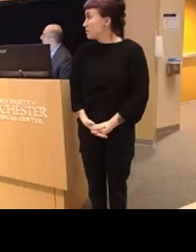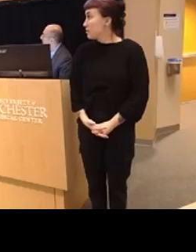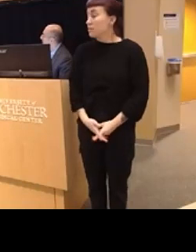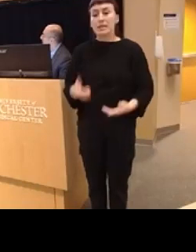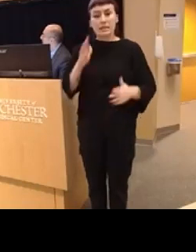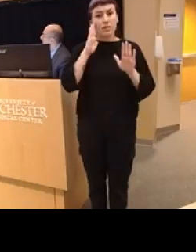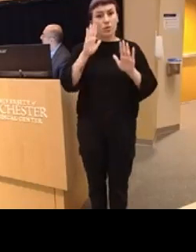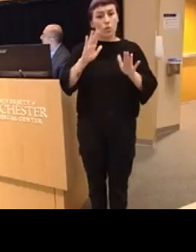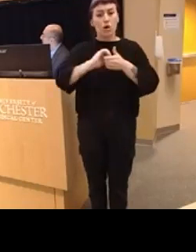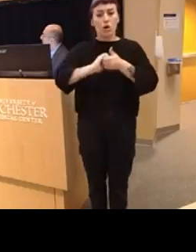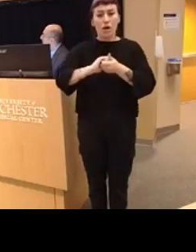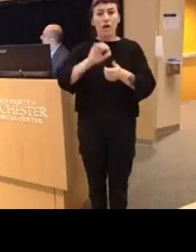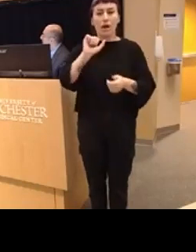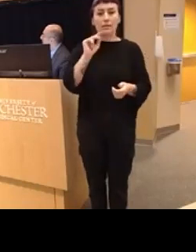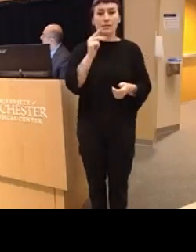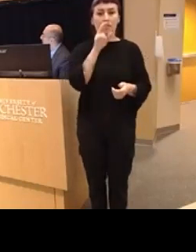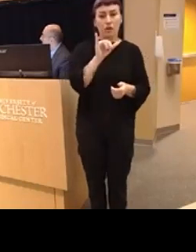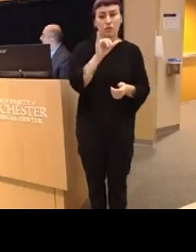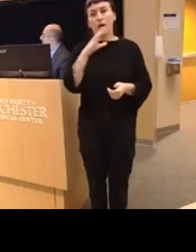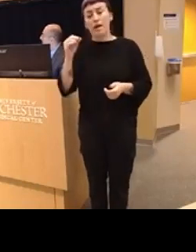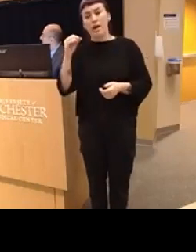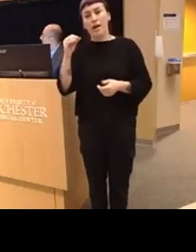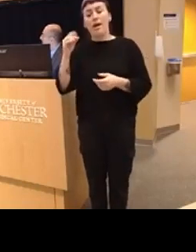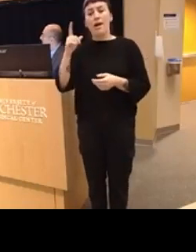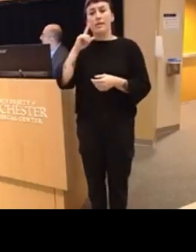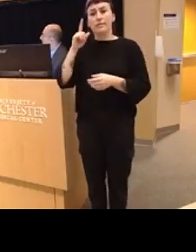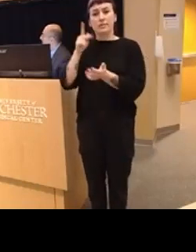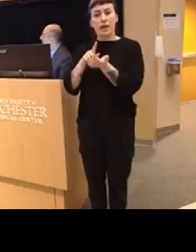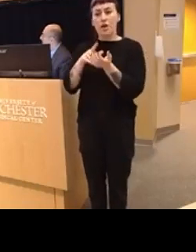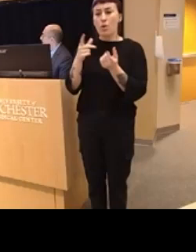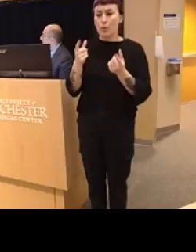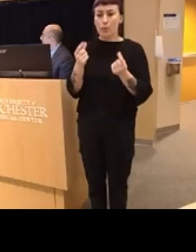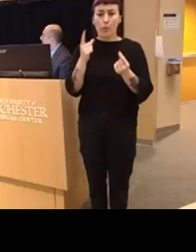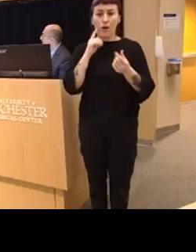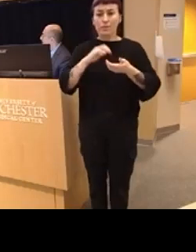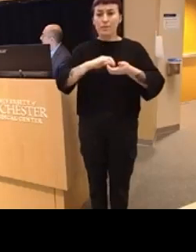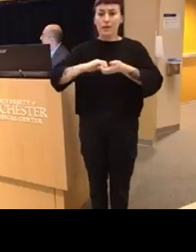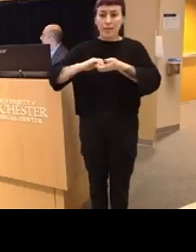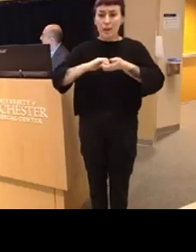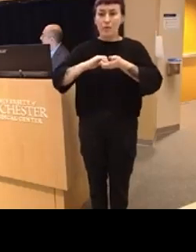between anesthesiology and Psychiatry but what is the state of collaboration in your experience